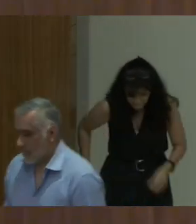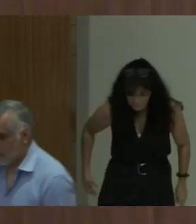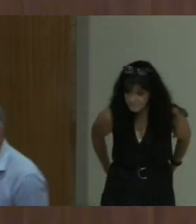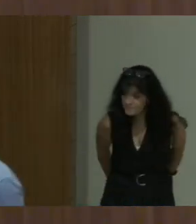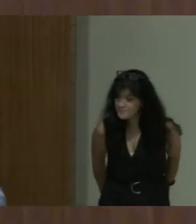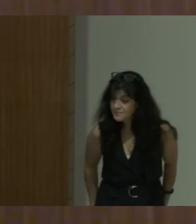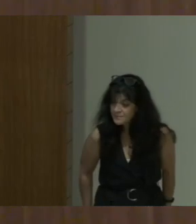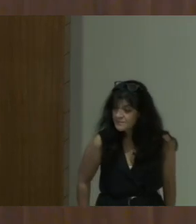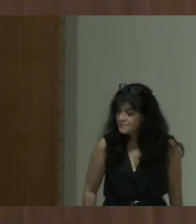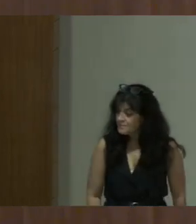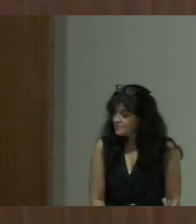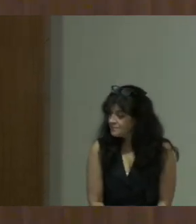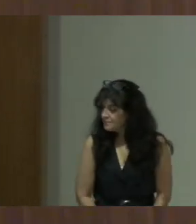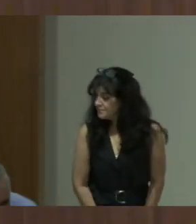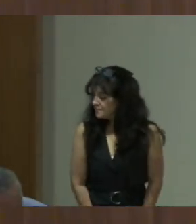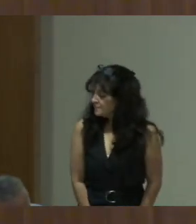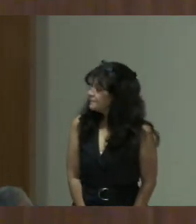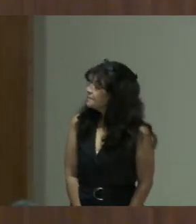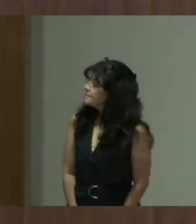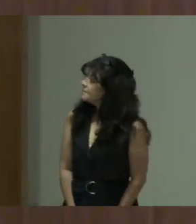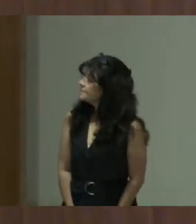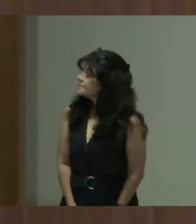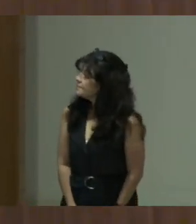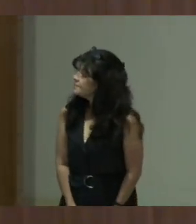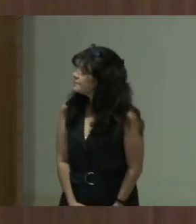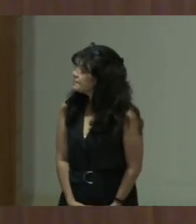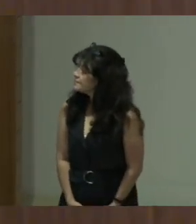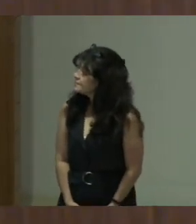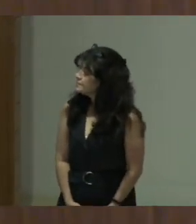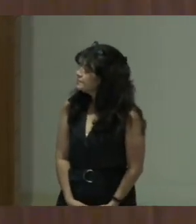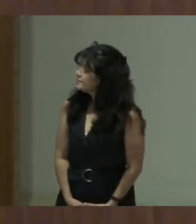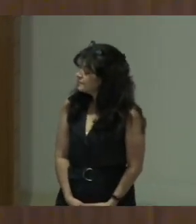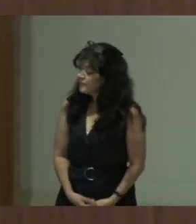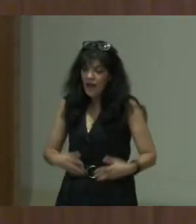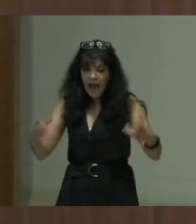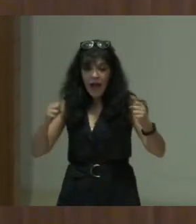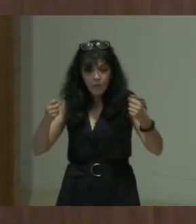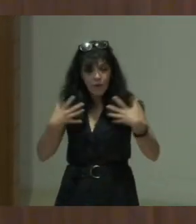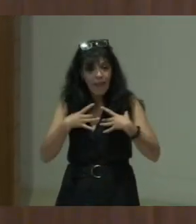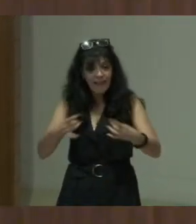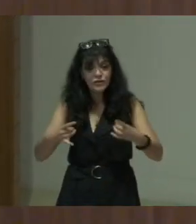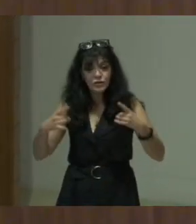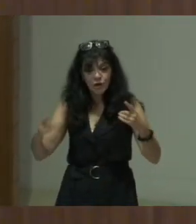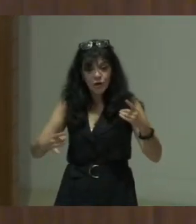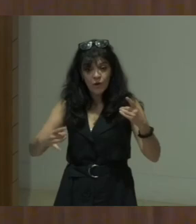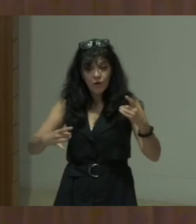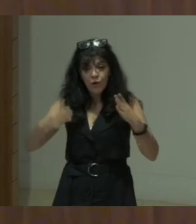Therefore, I would like to go through very quickly and just to explain to you